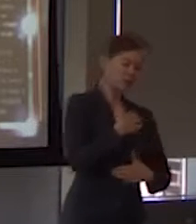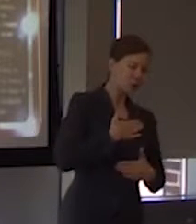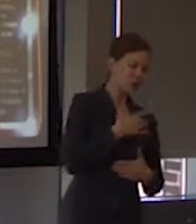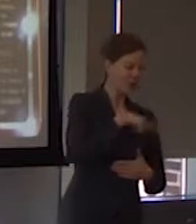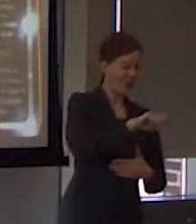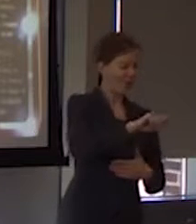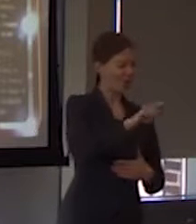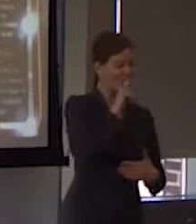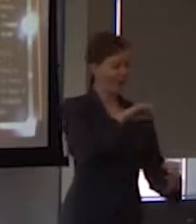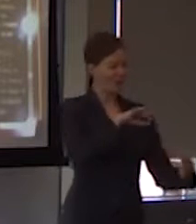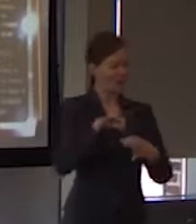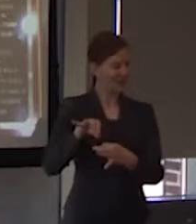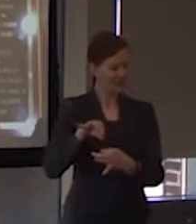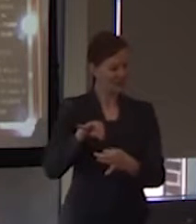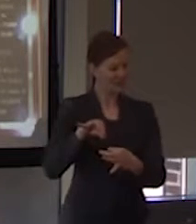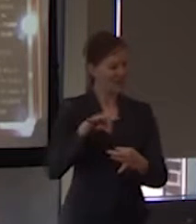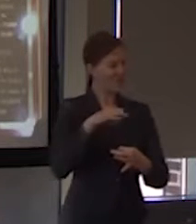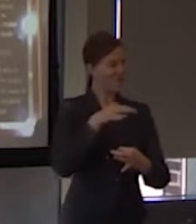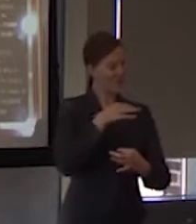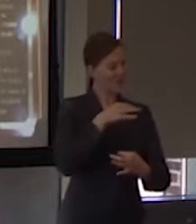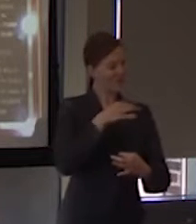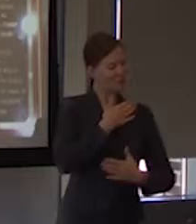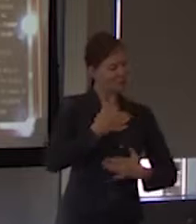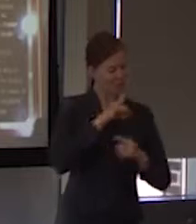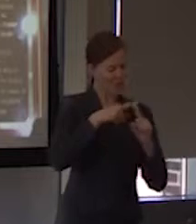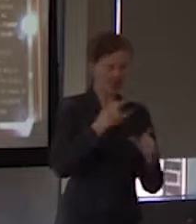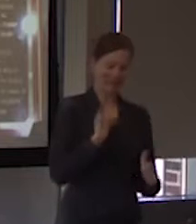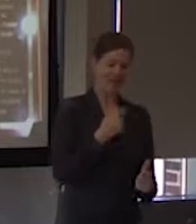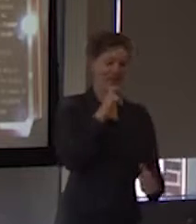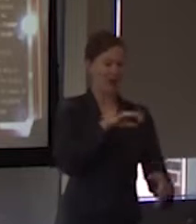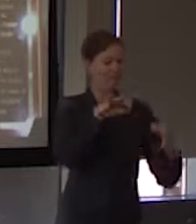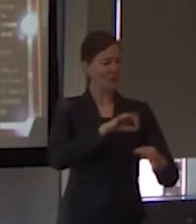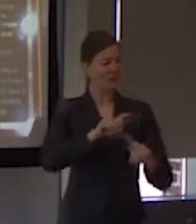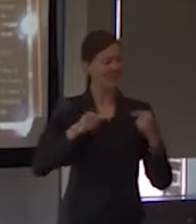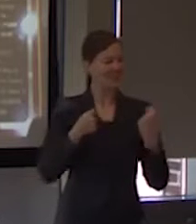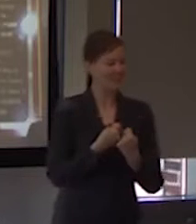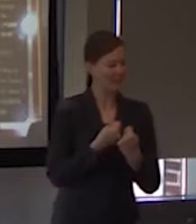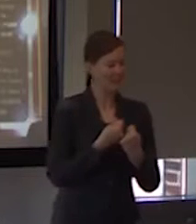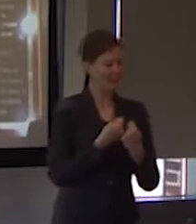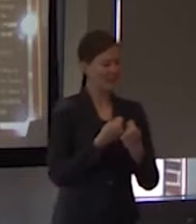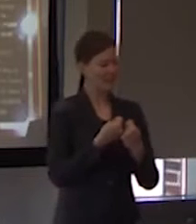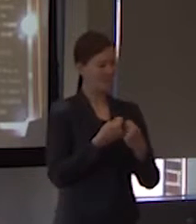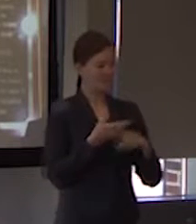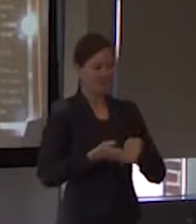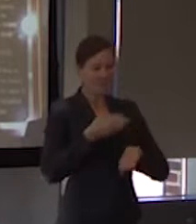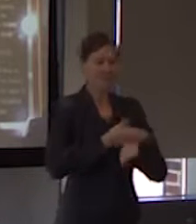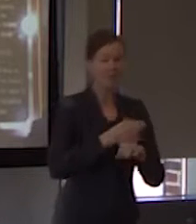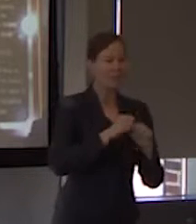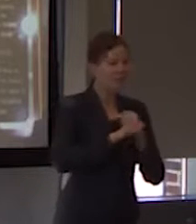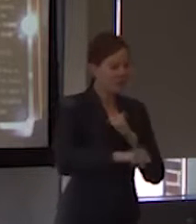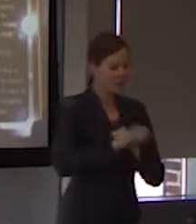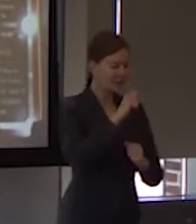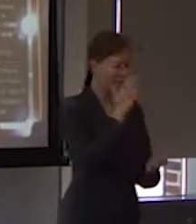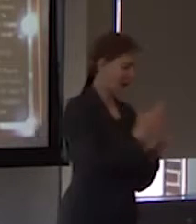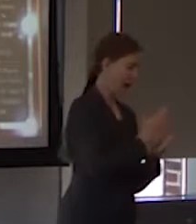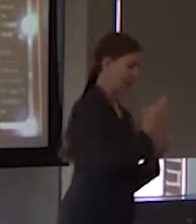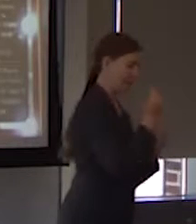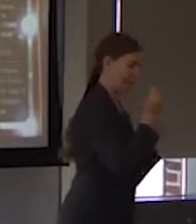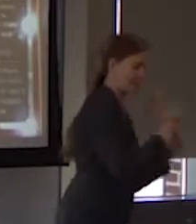when we bring a team together of imperfections. Amplify. Empower. Extend. Stop limiting, degraded, and demoralizing.